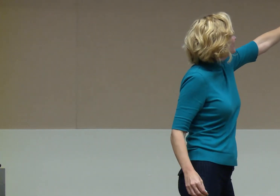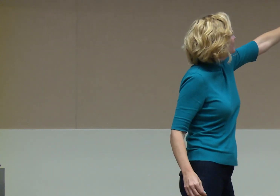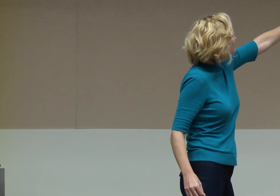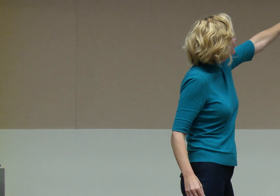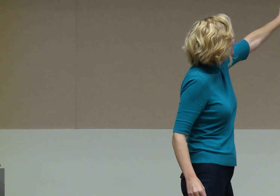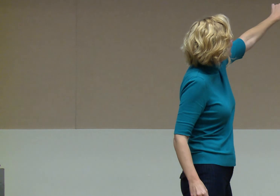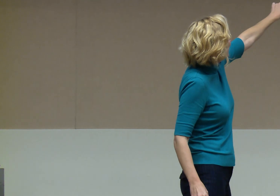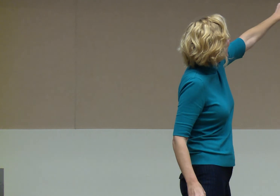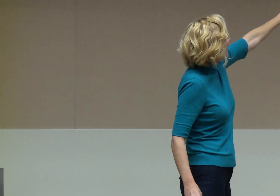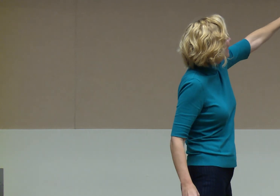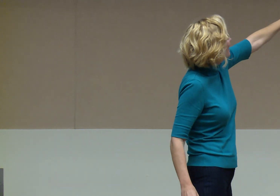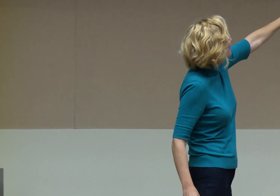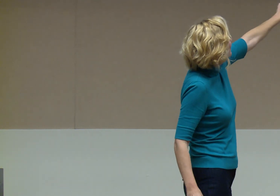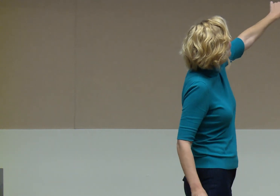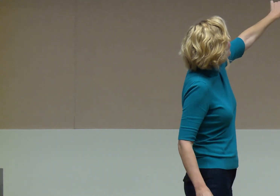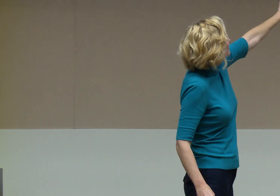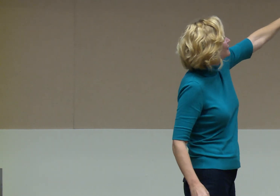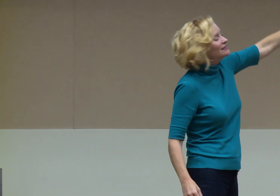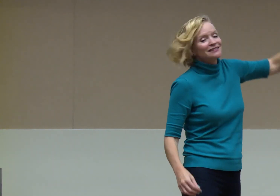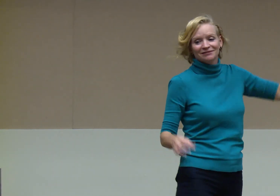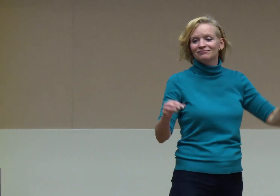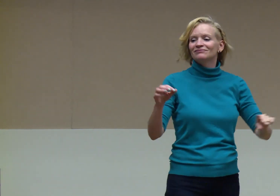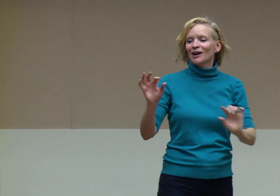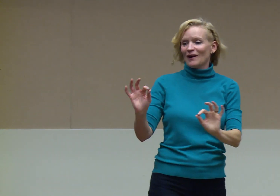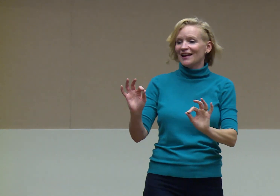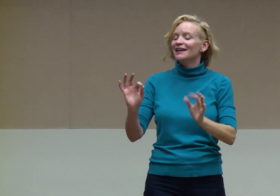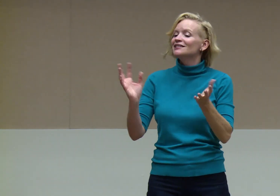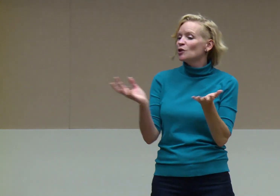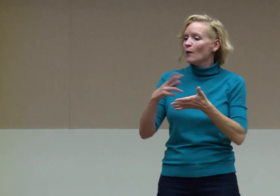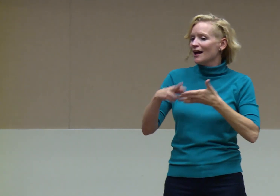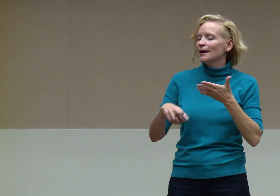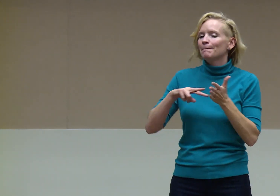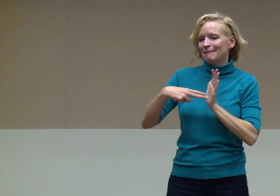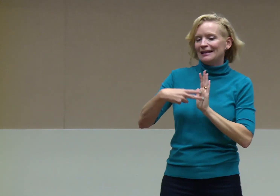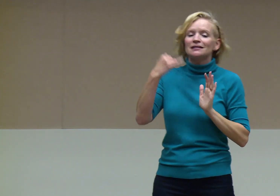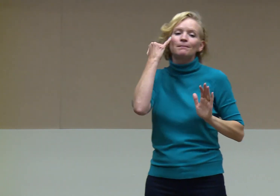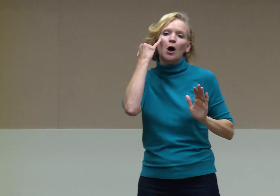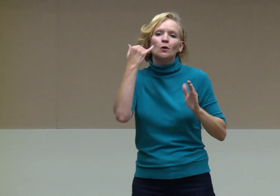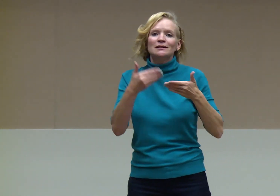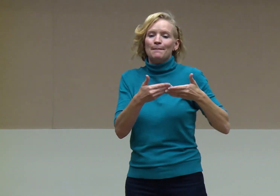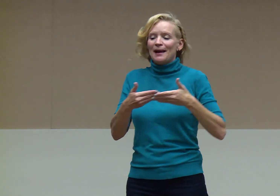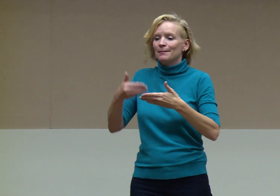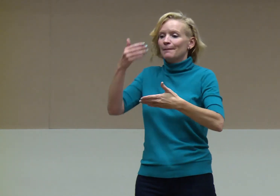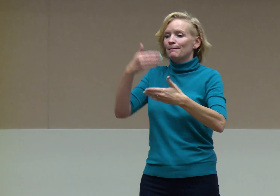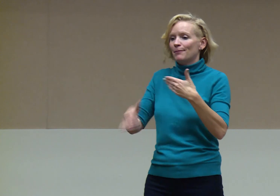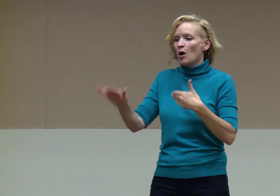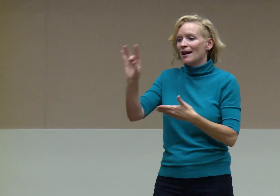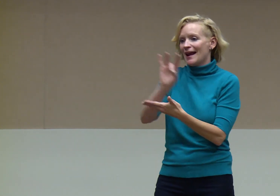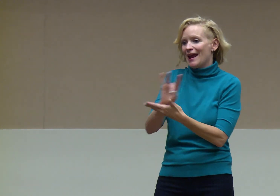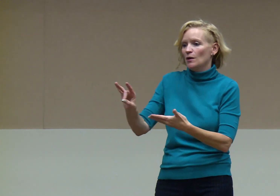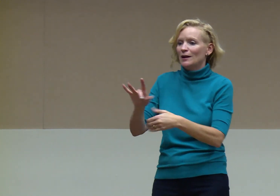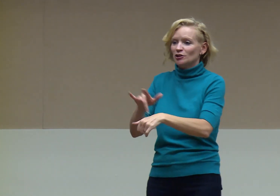This formula on the bottom. So that result means that if a baby were to be born